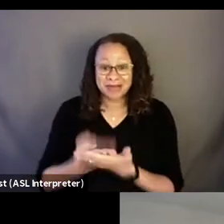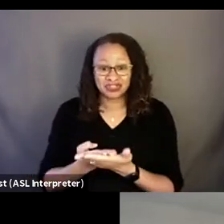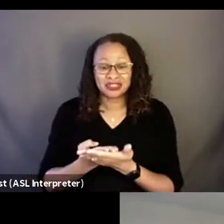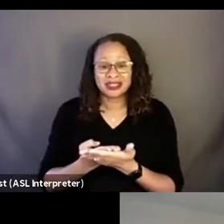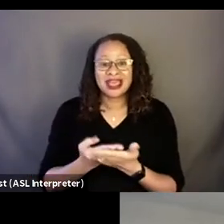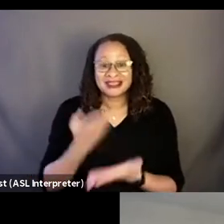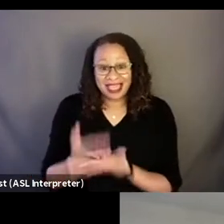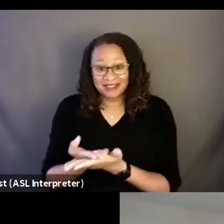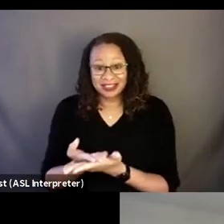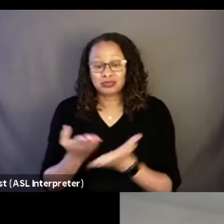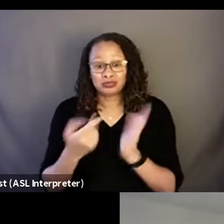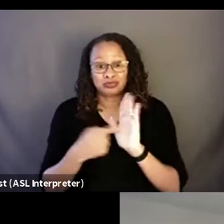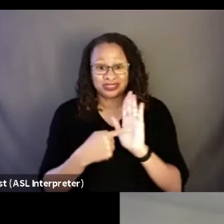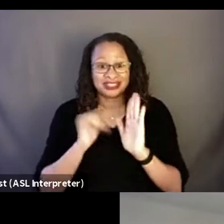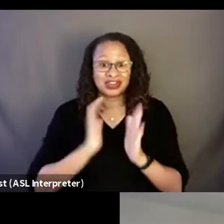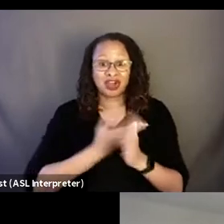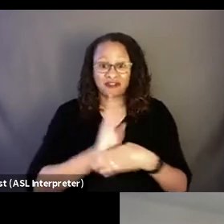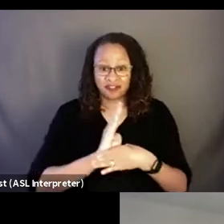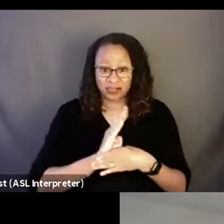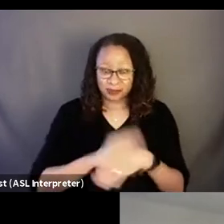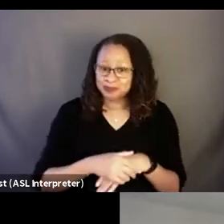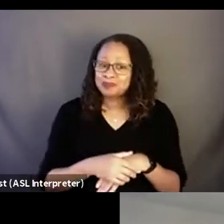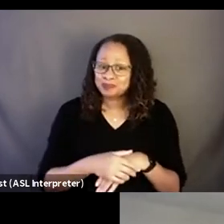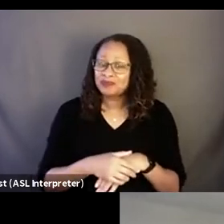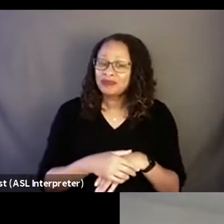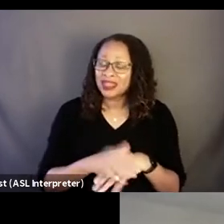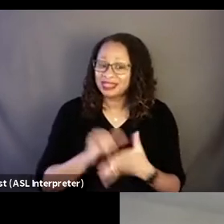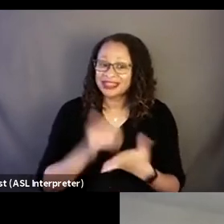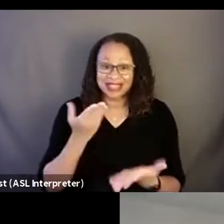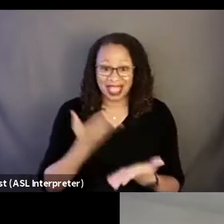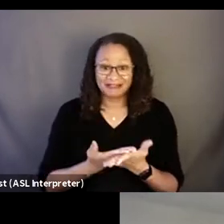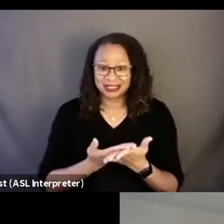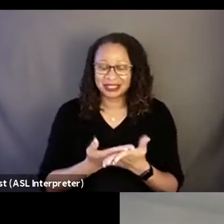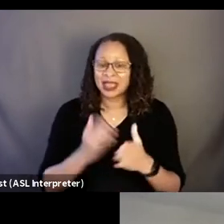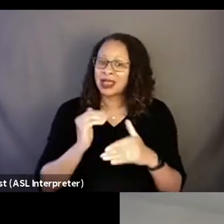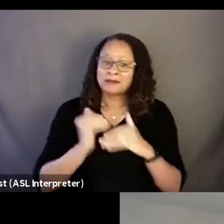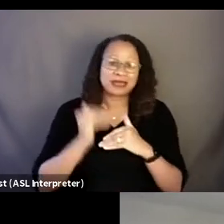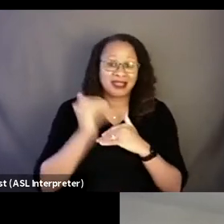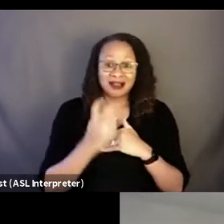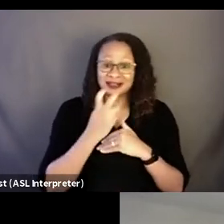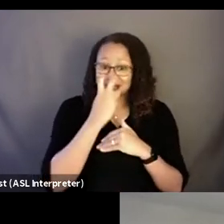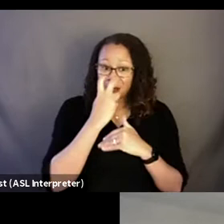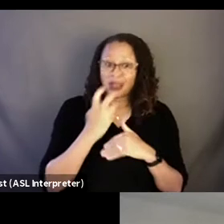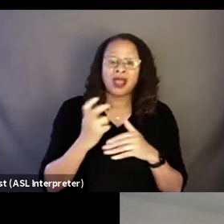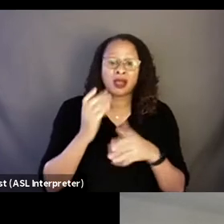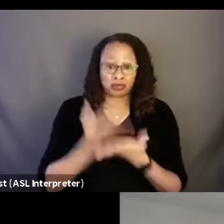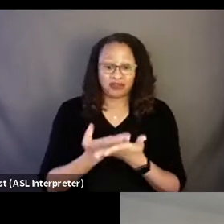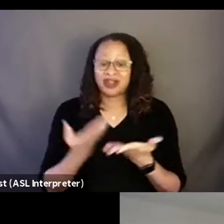as being evidence beyond doubt, proving that these crimes are taking place.